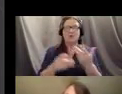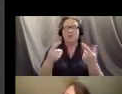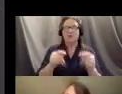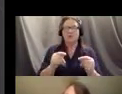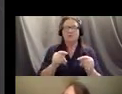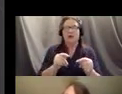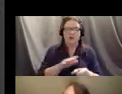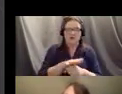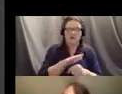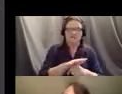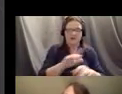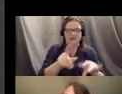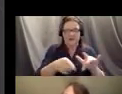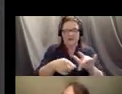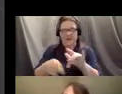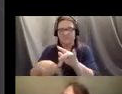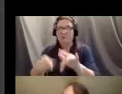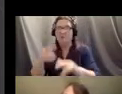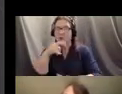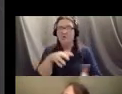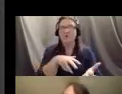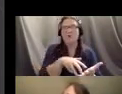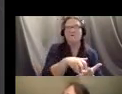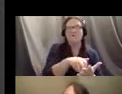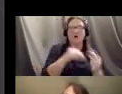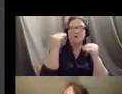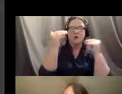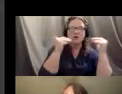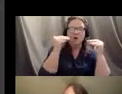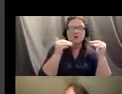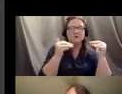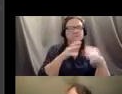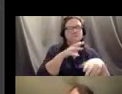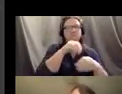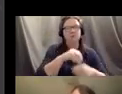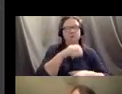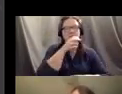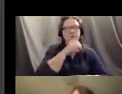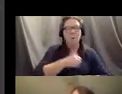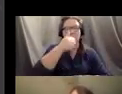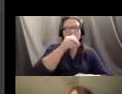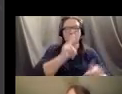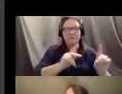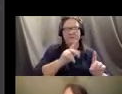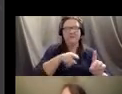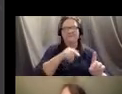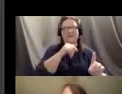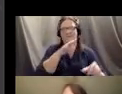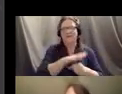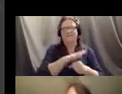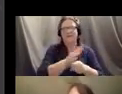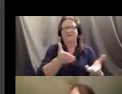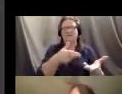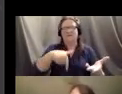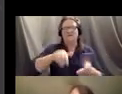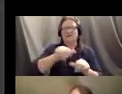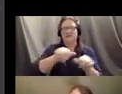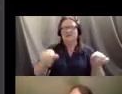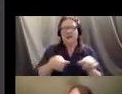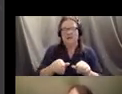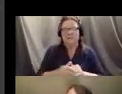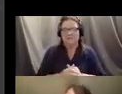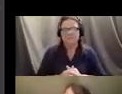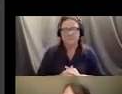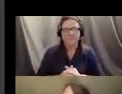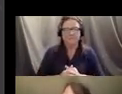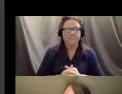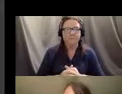That's one population that doesn't seem to be getting quite enough services in this area.